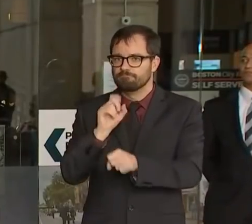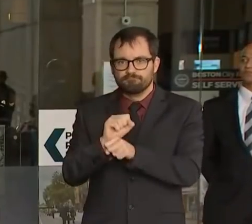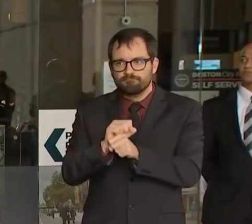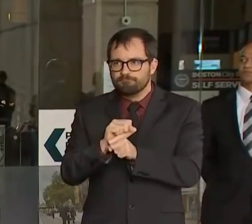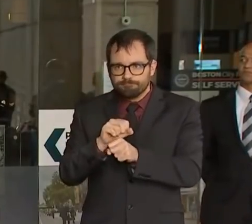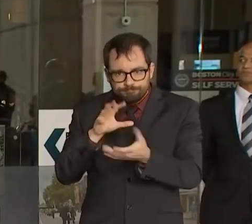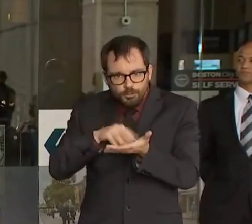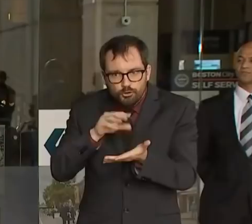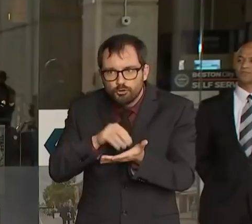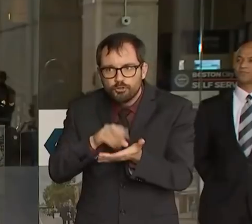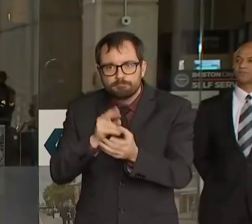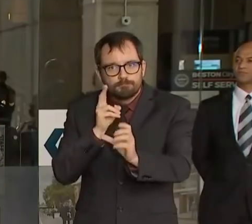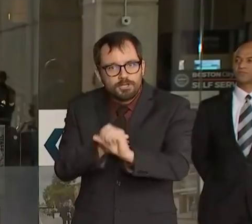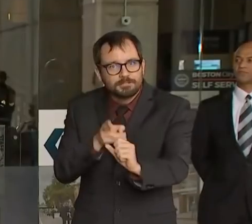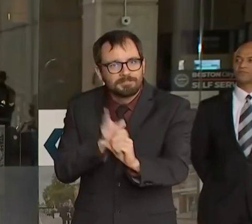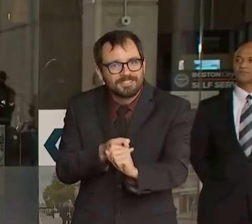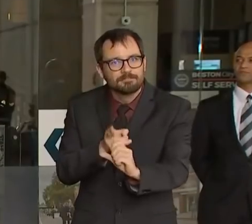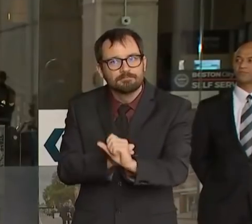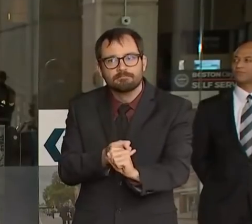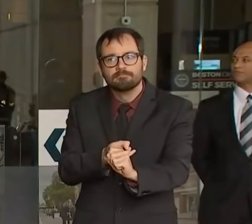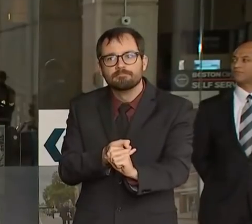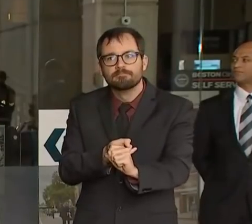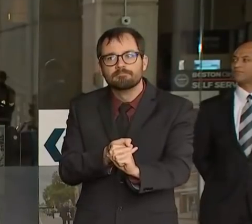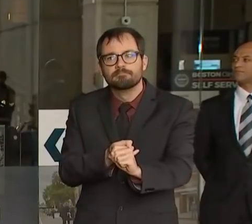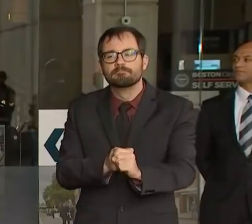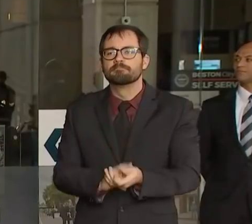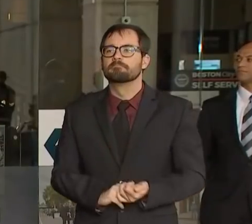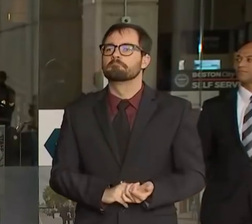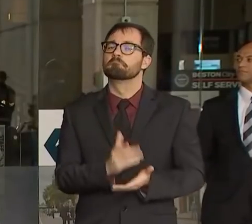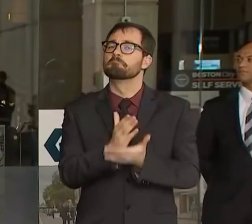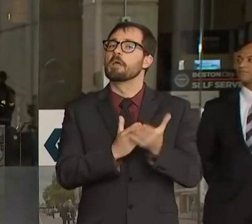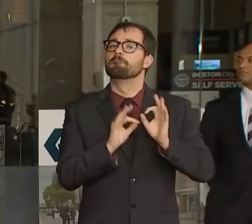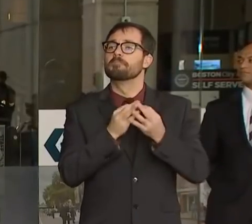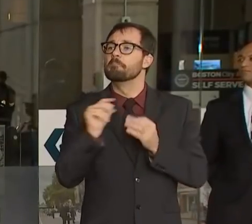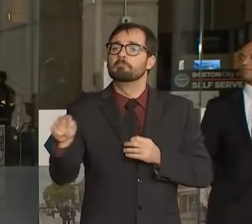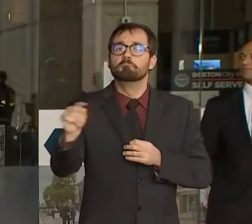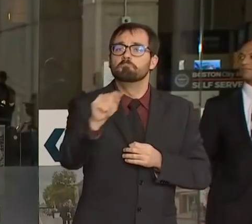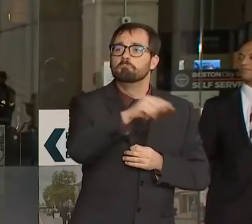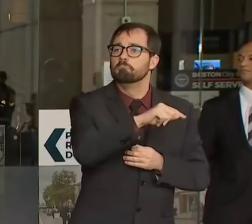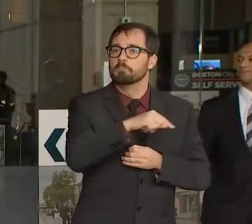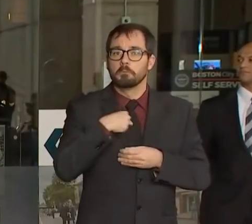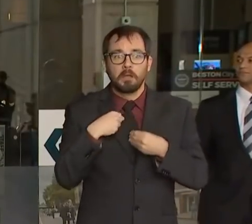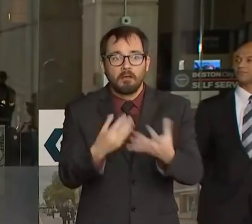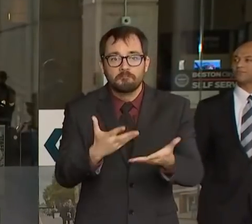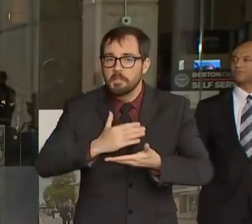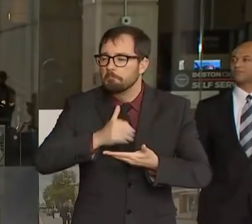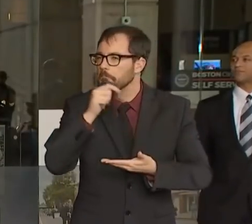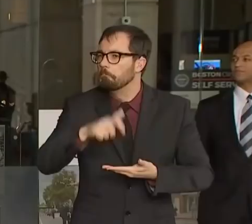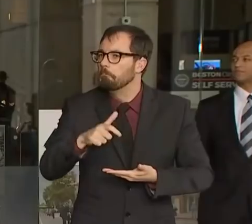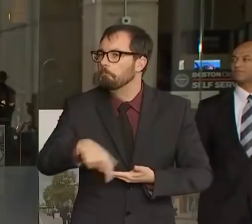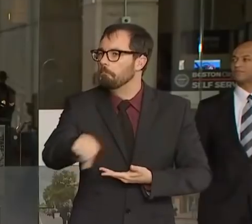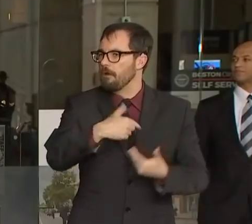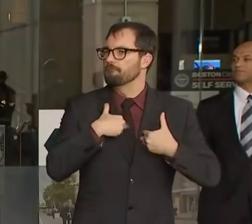YESTERDAY. SOME OF THE CHROMEBOOKS, THAT WE DO NOT TO DELIVER, BECAUSE